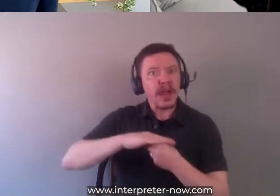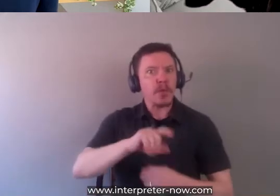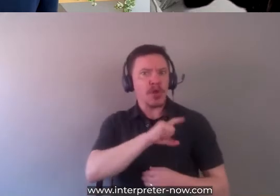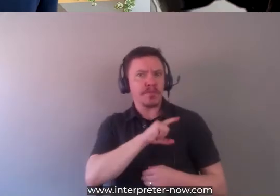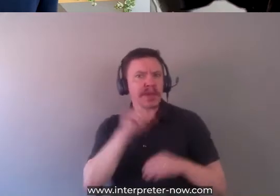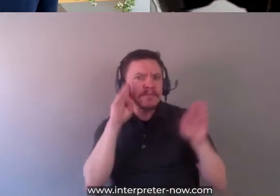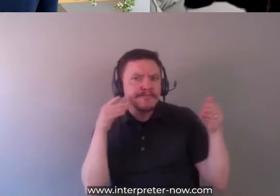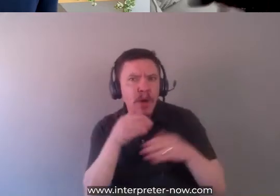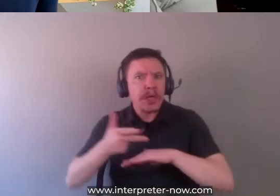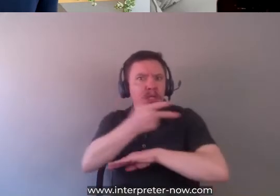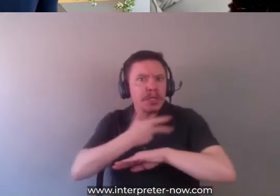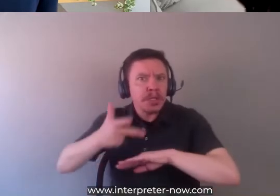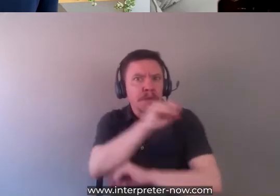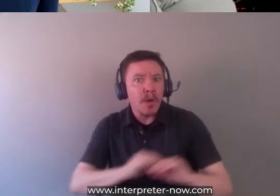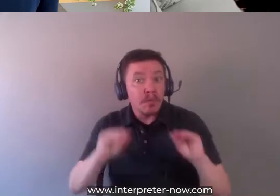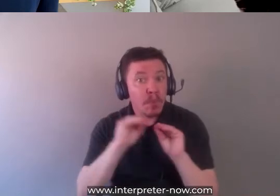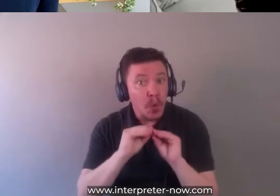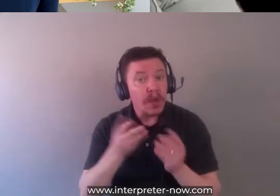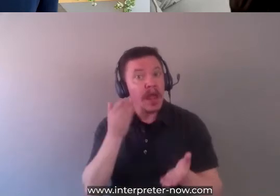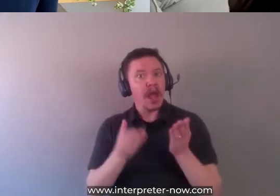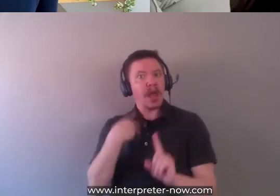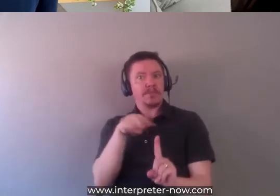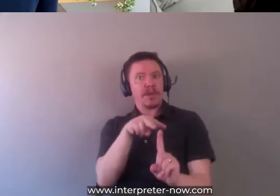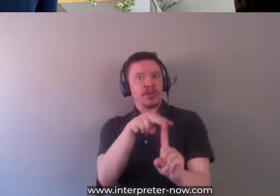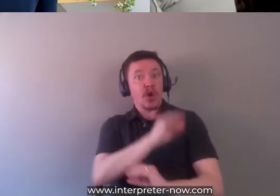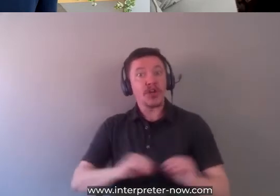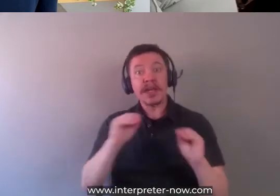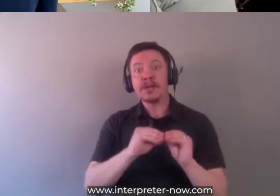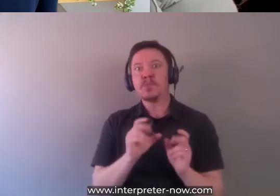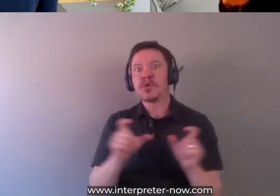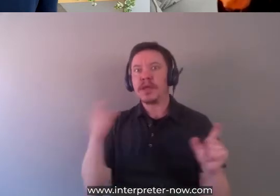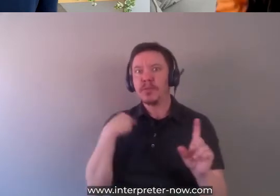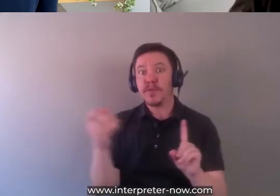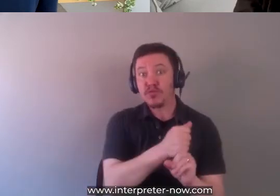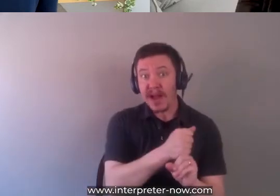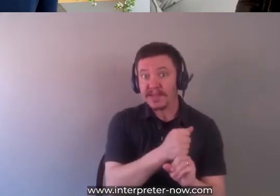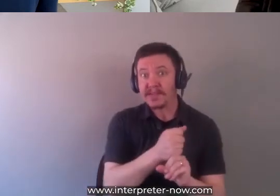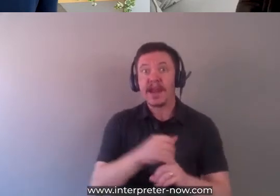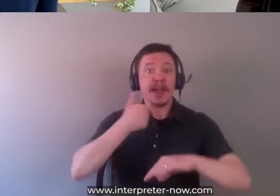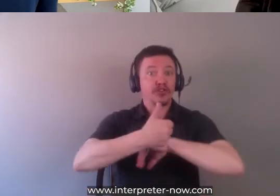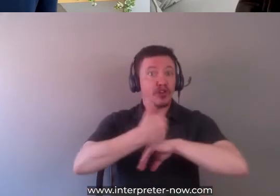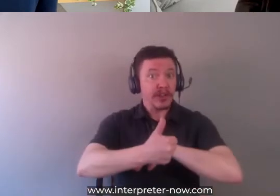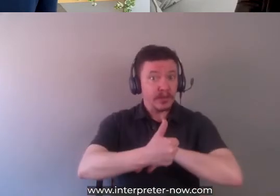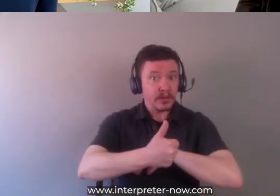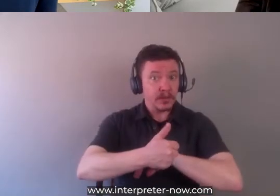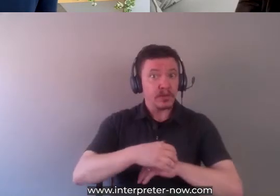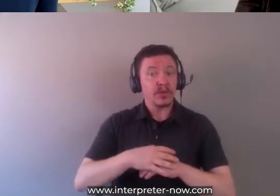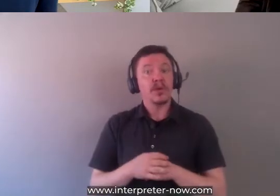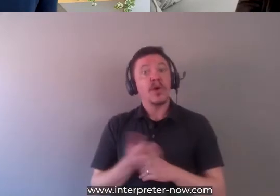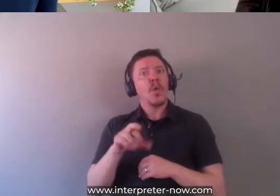their time on and perhaps targeting more people for arrest and for charges, or which people